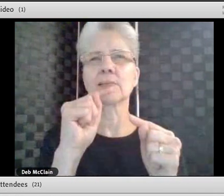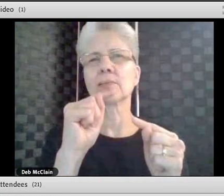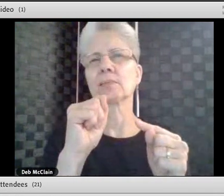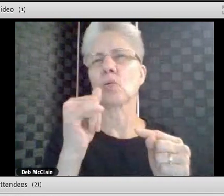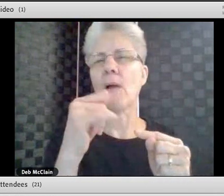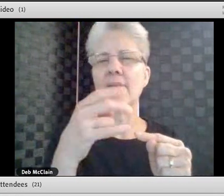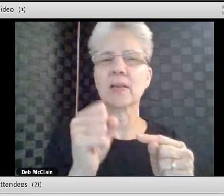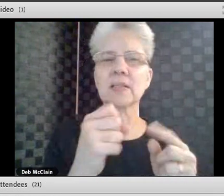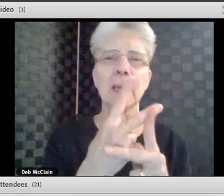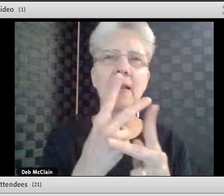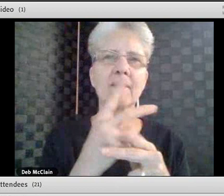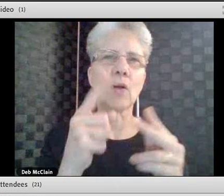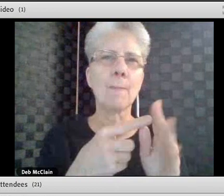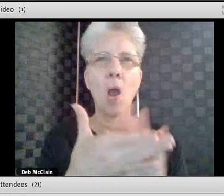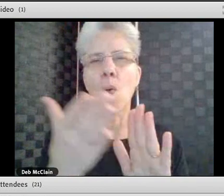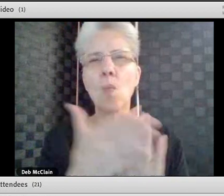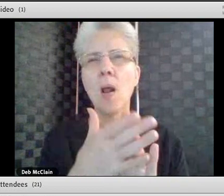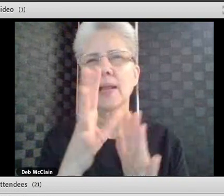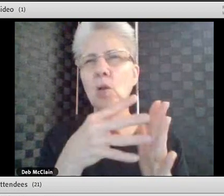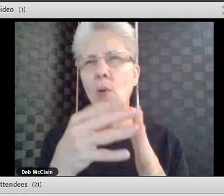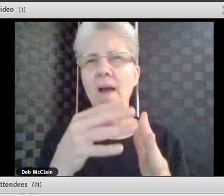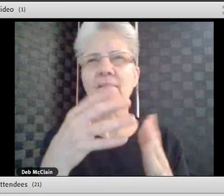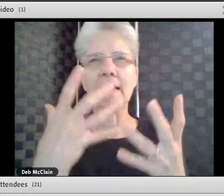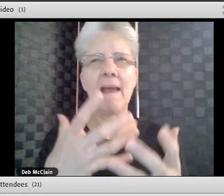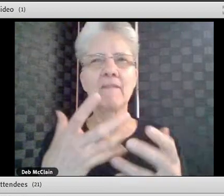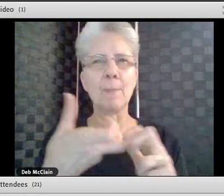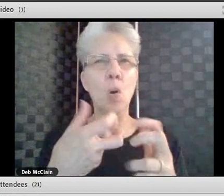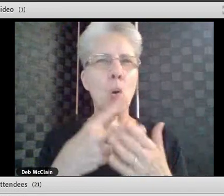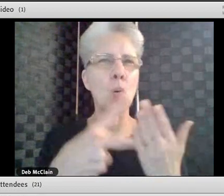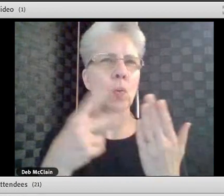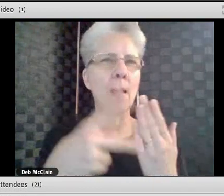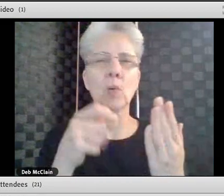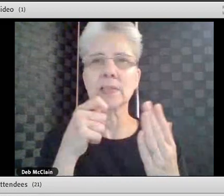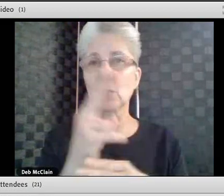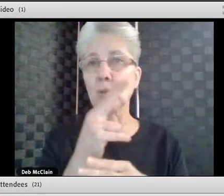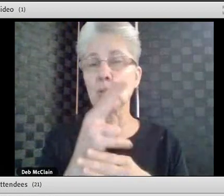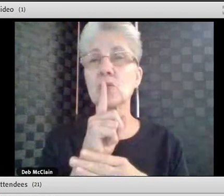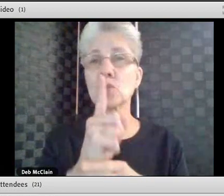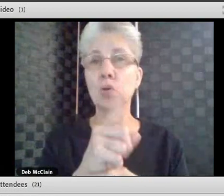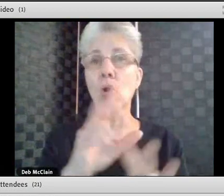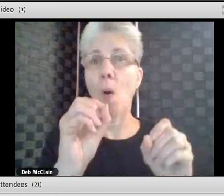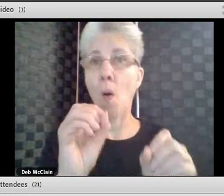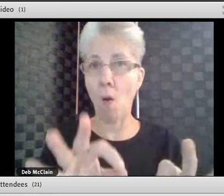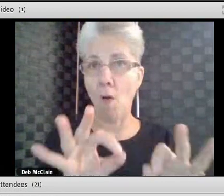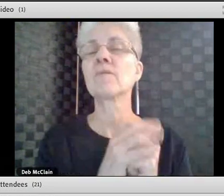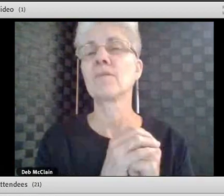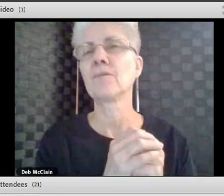Also headaches, graphics, be careful about running very graphics-heavy program when its not in use.